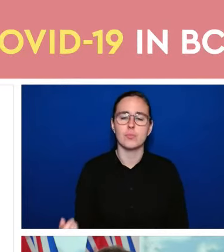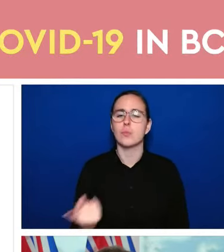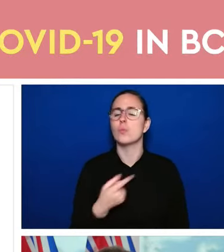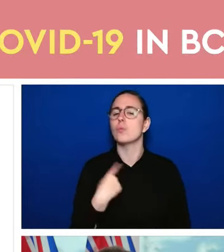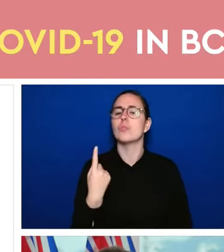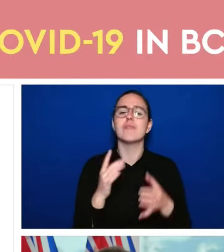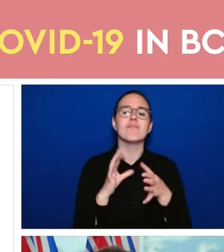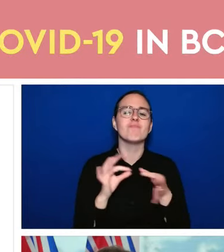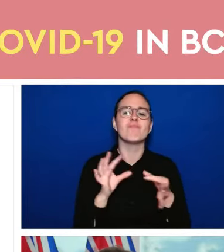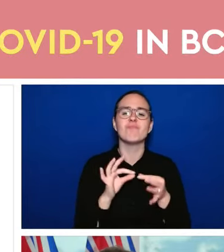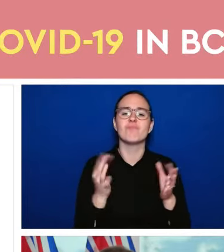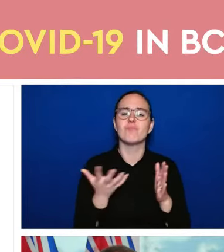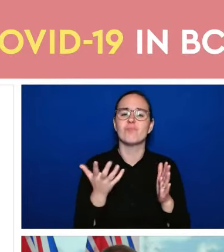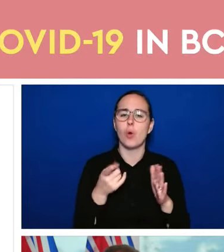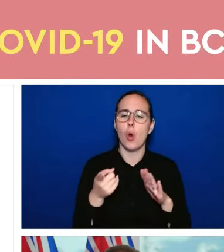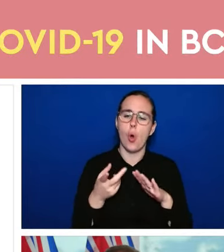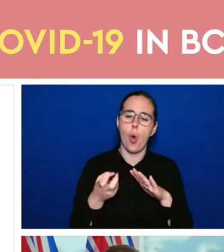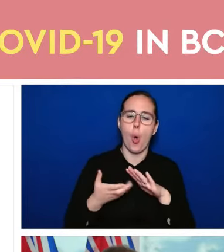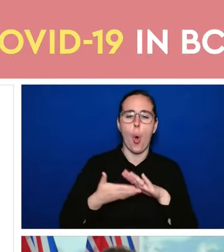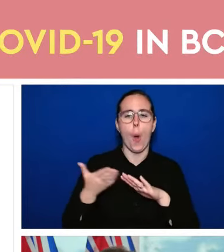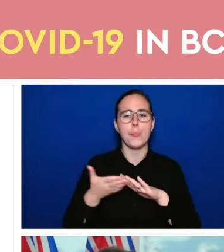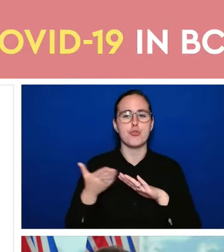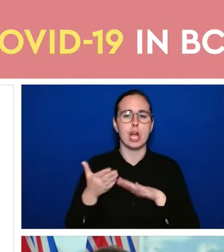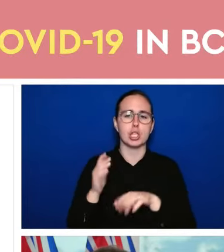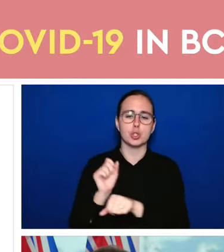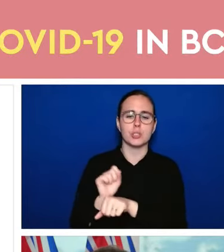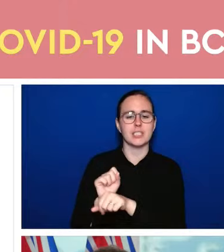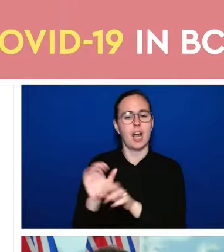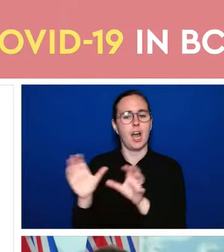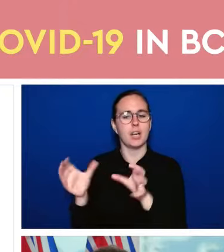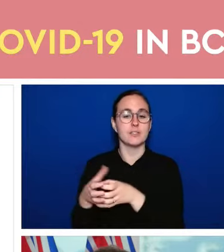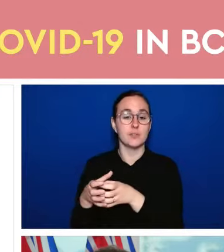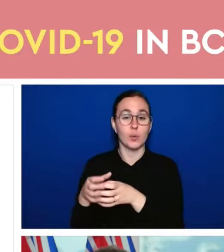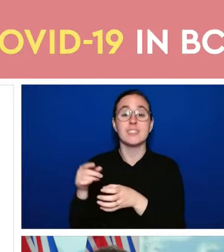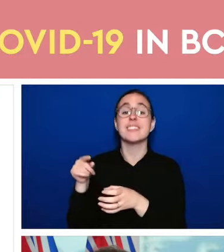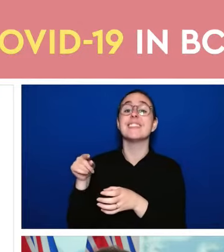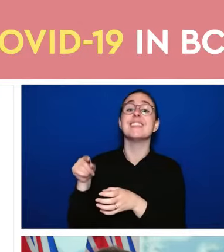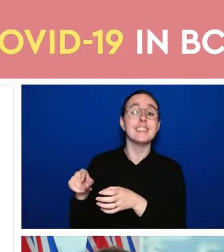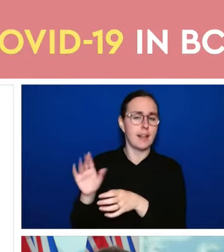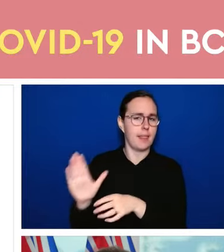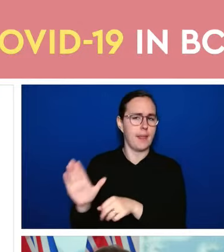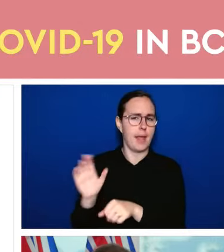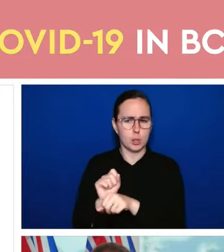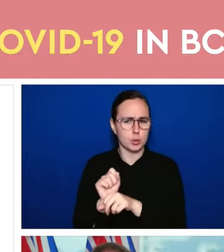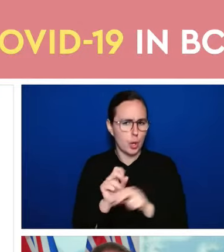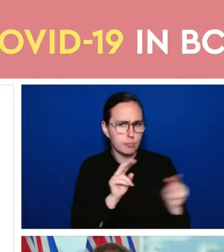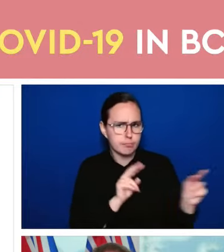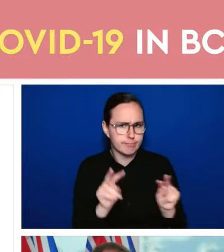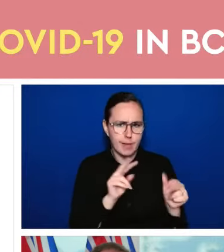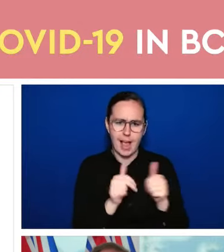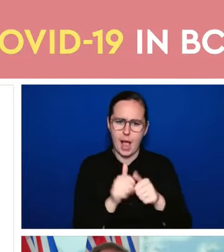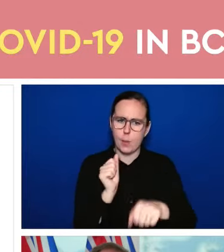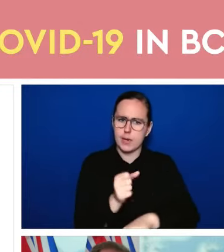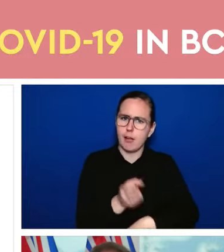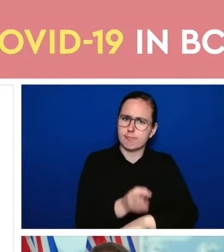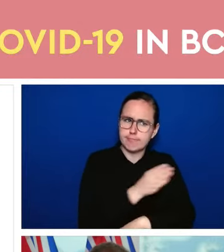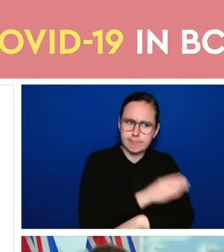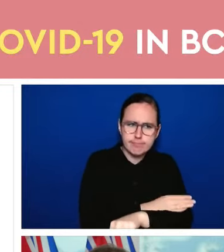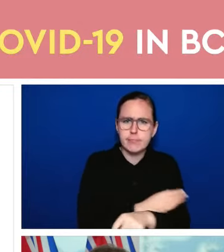weekend management teams will be implemented to optimise inpatient bed utilisation. And